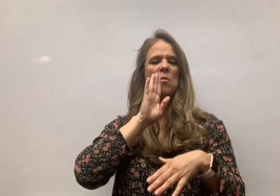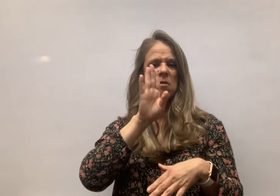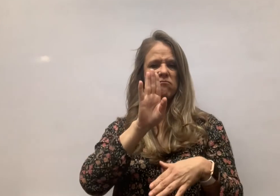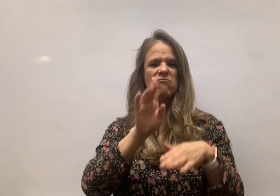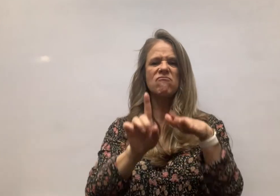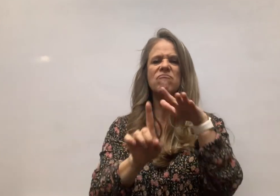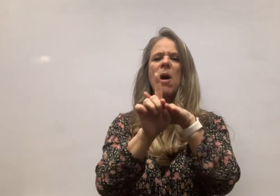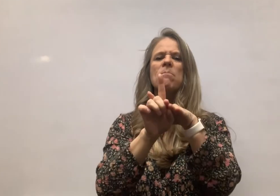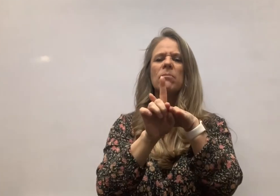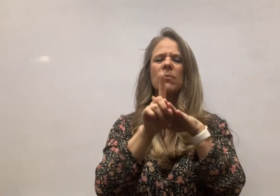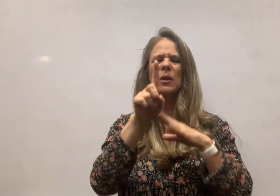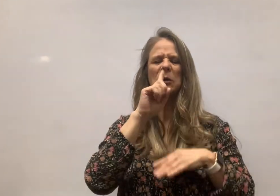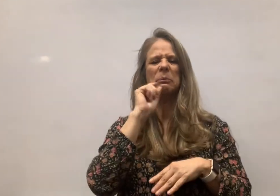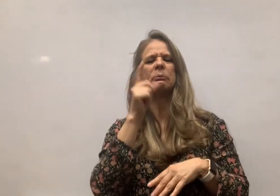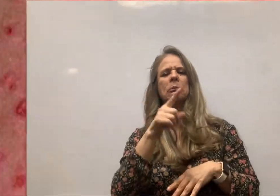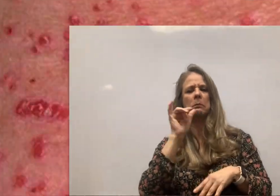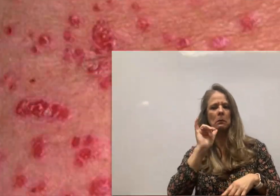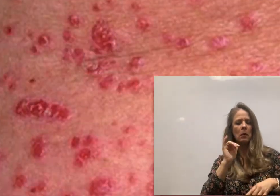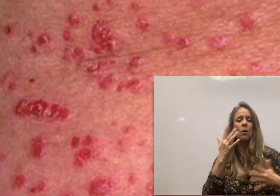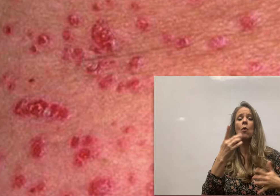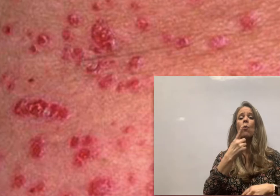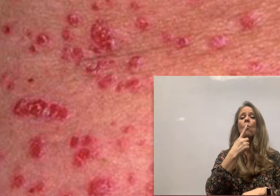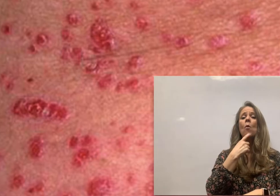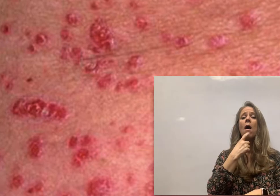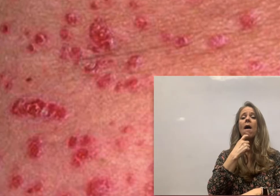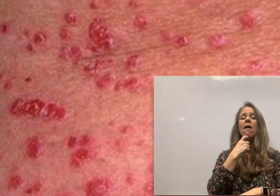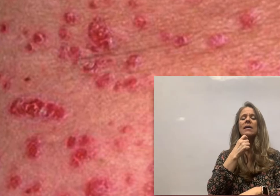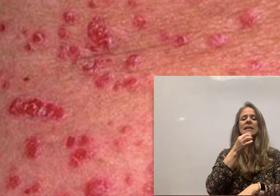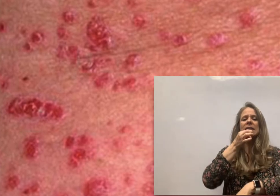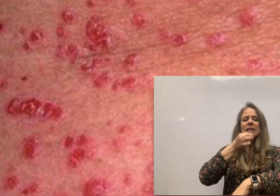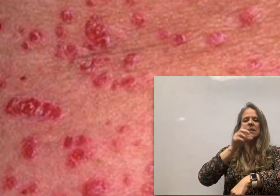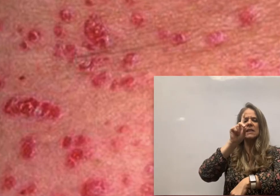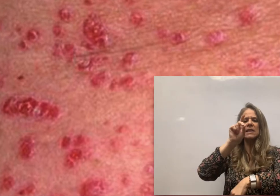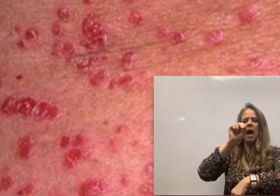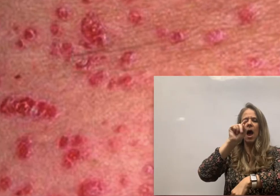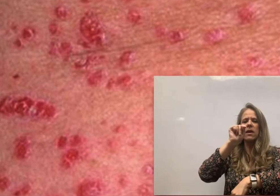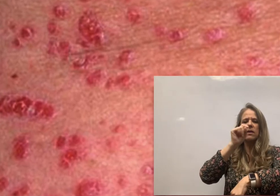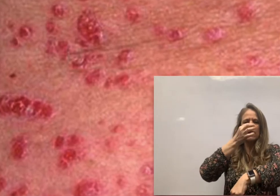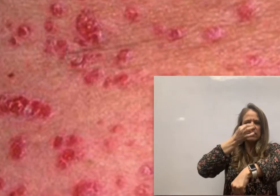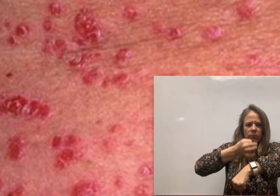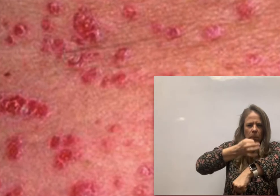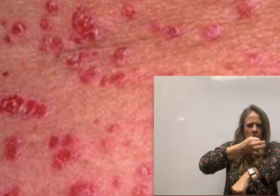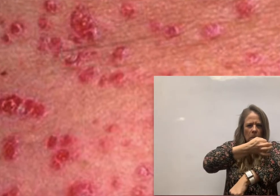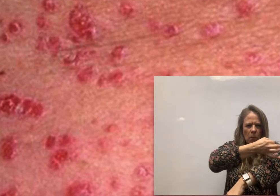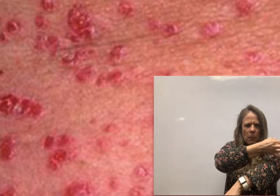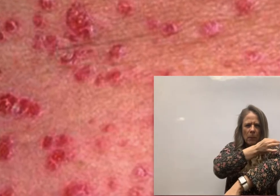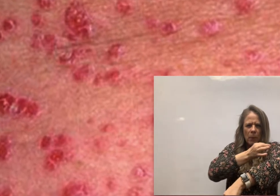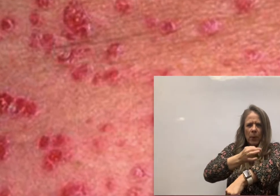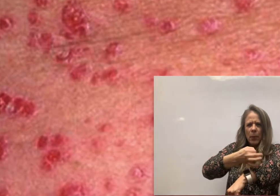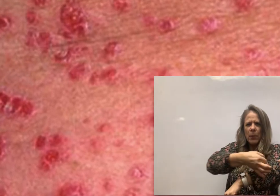It appears as a small, red dot-like lesions.